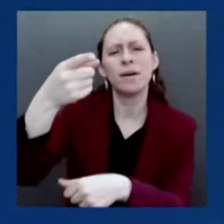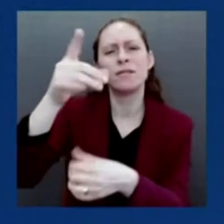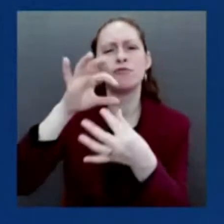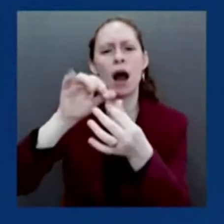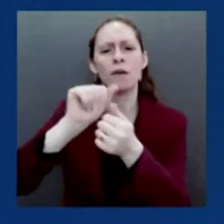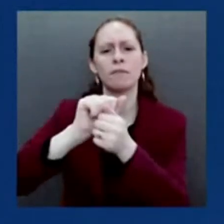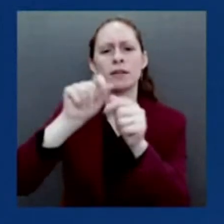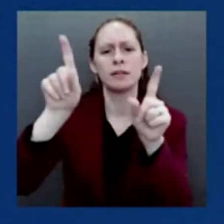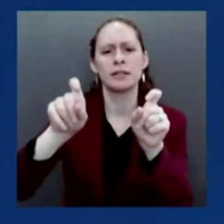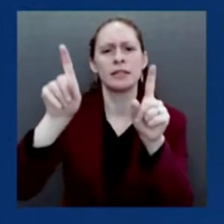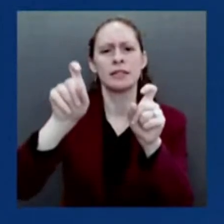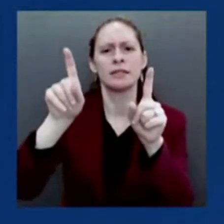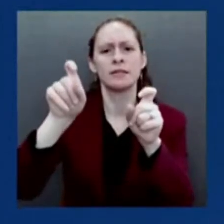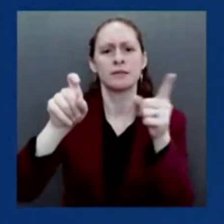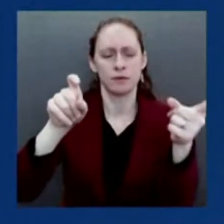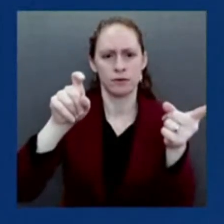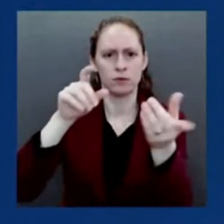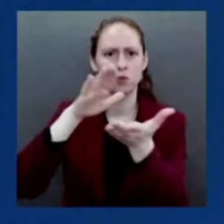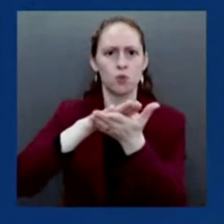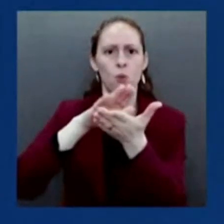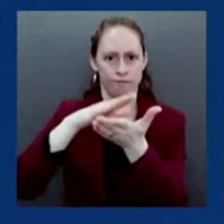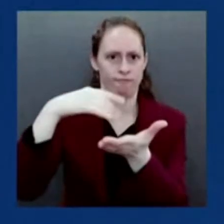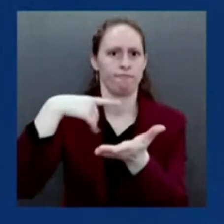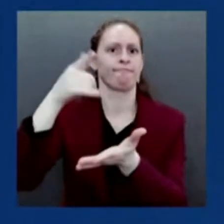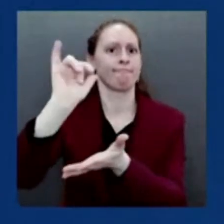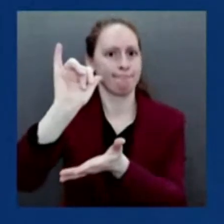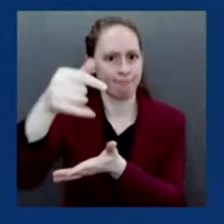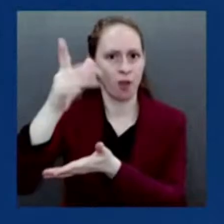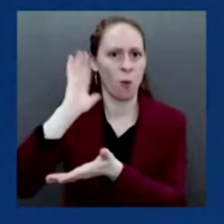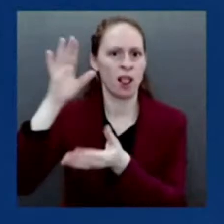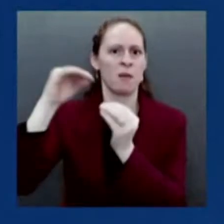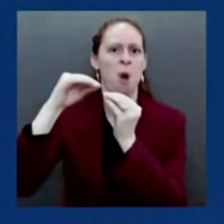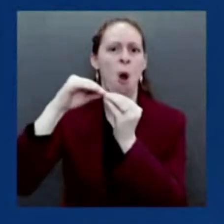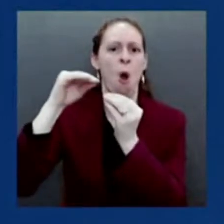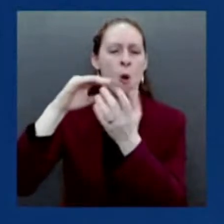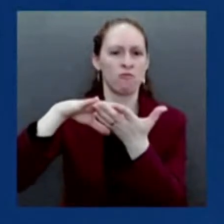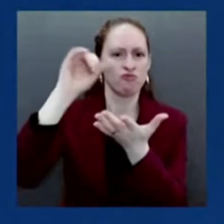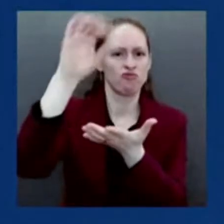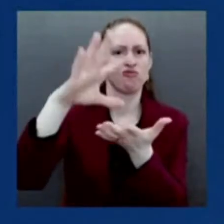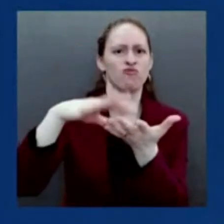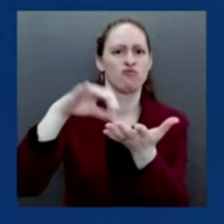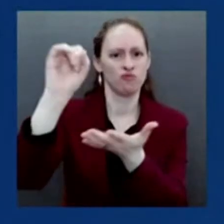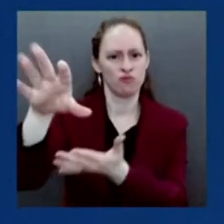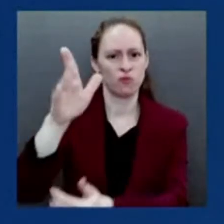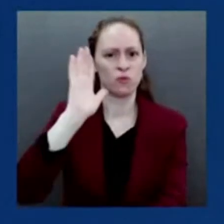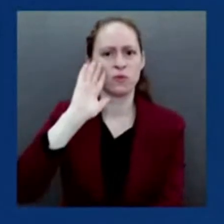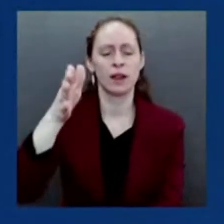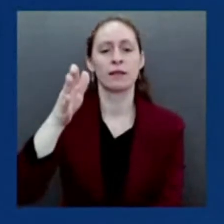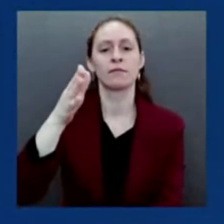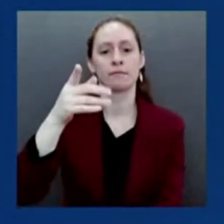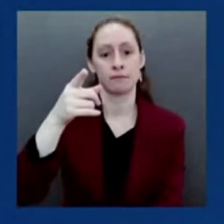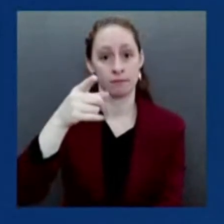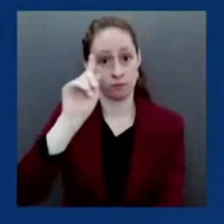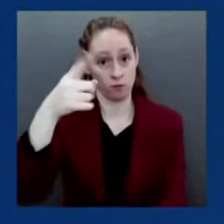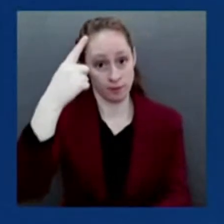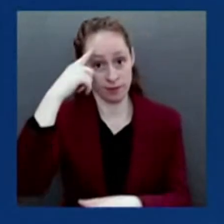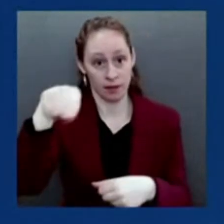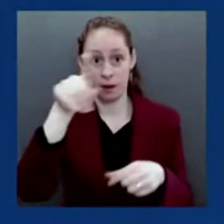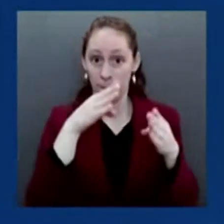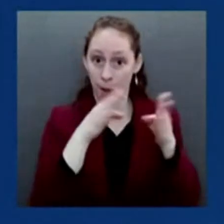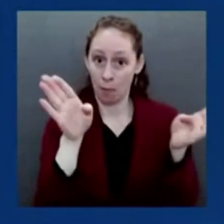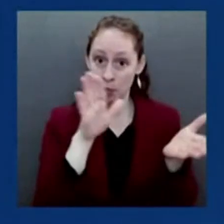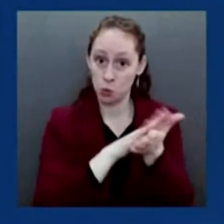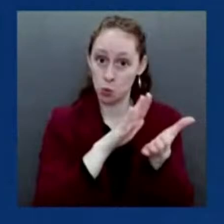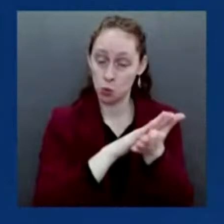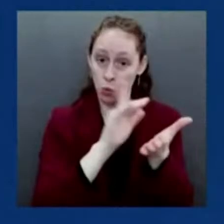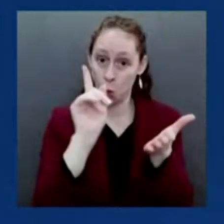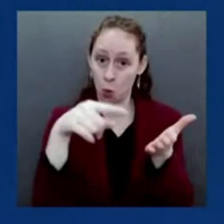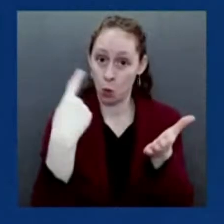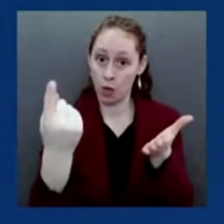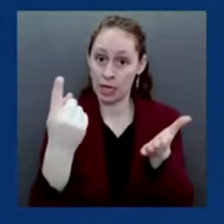ABOUT THE SCHOOL TESTING